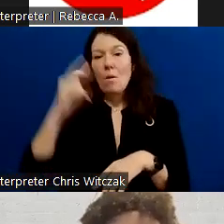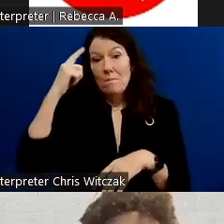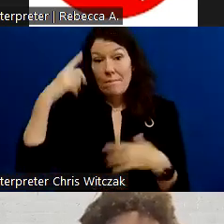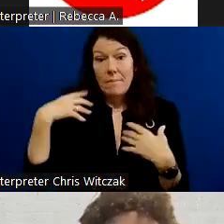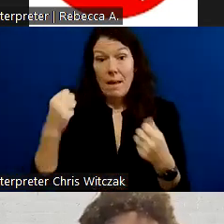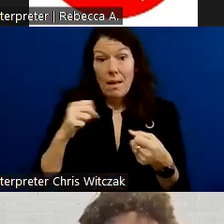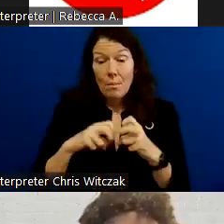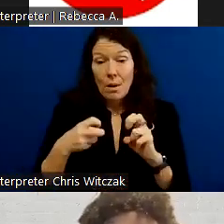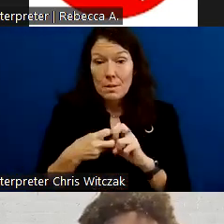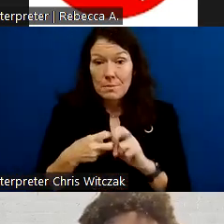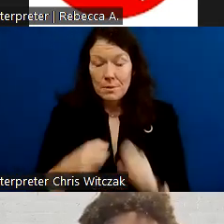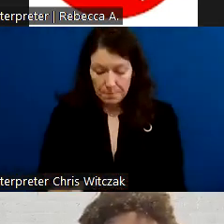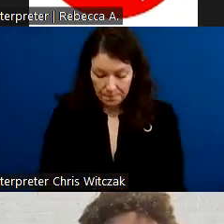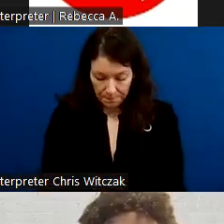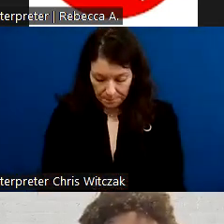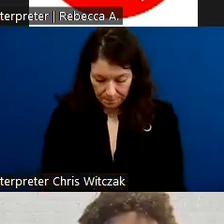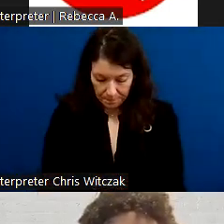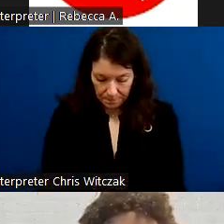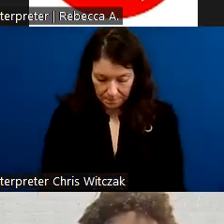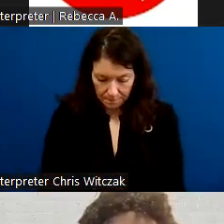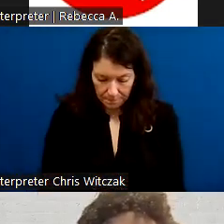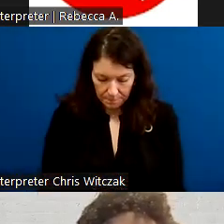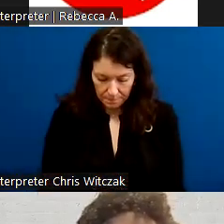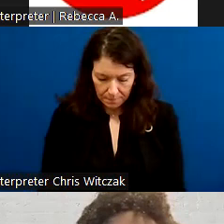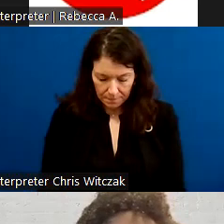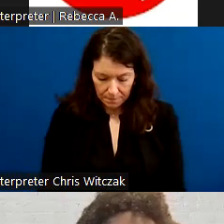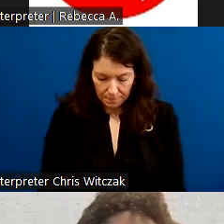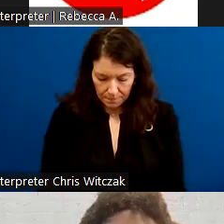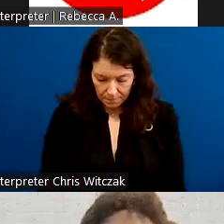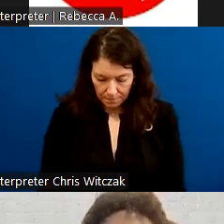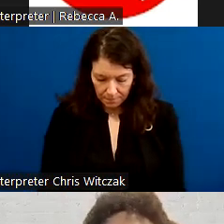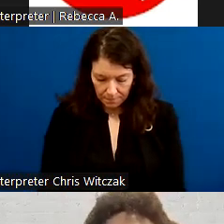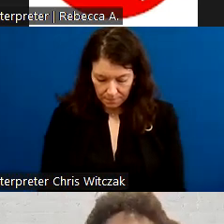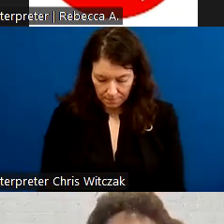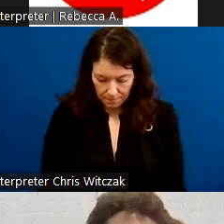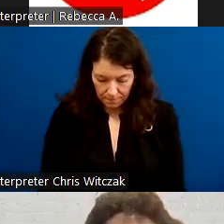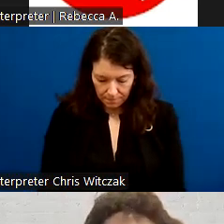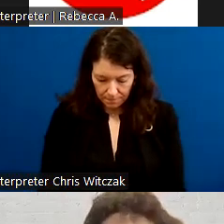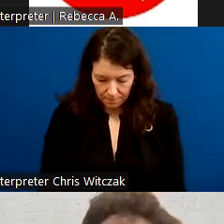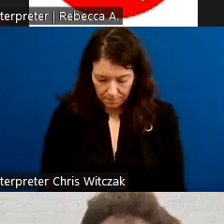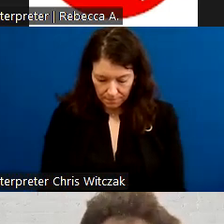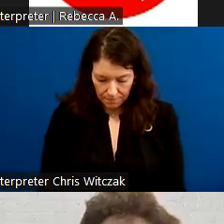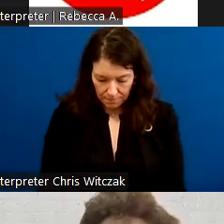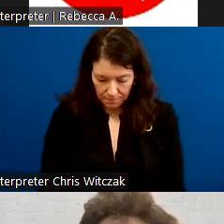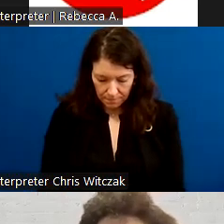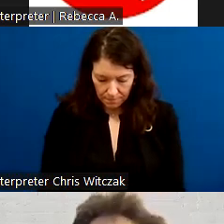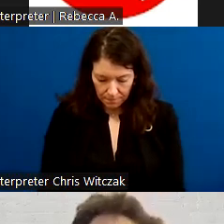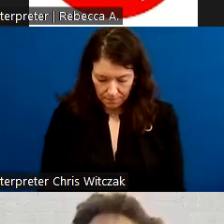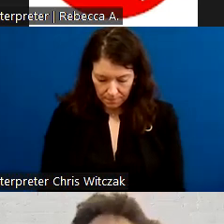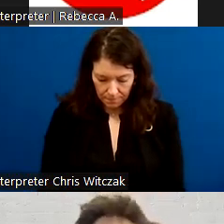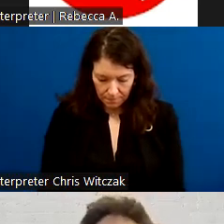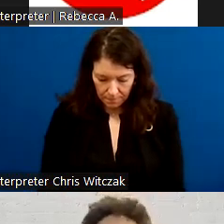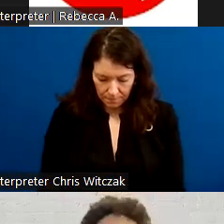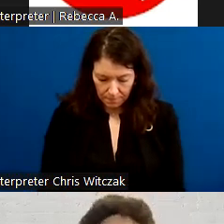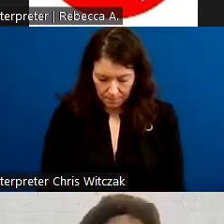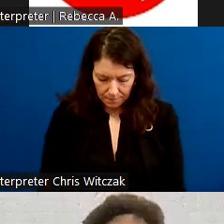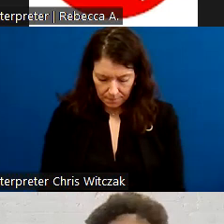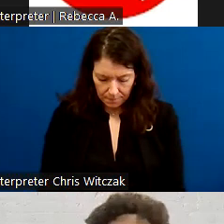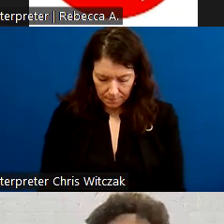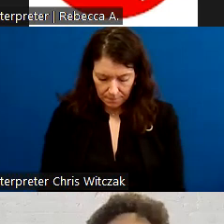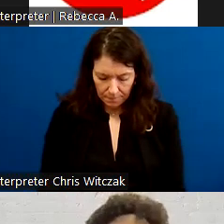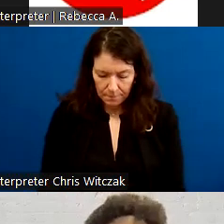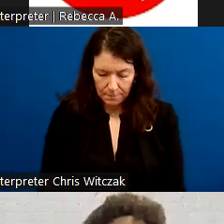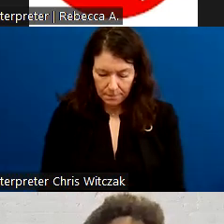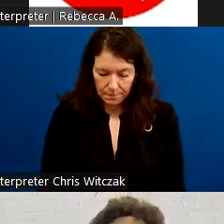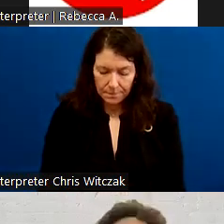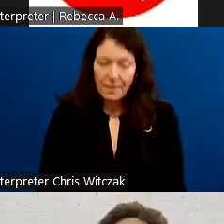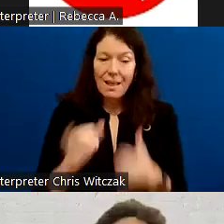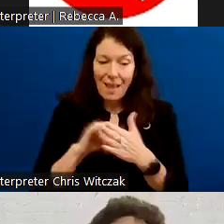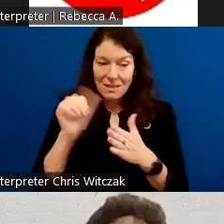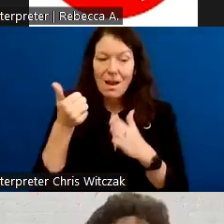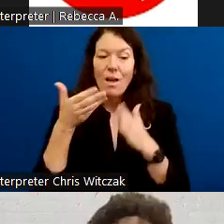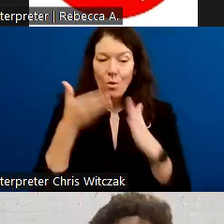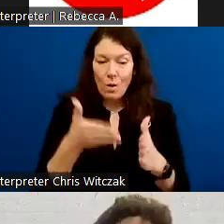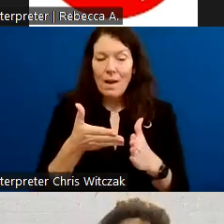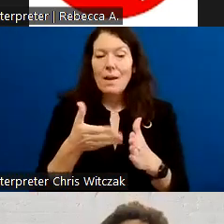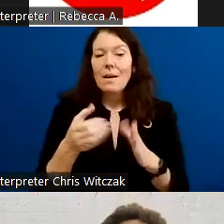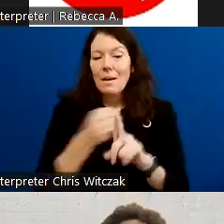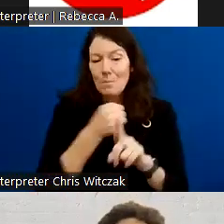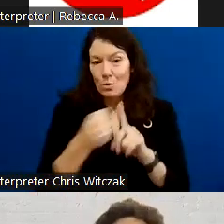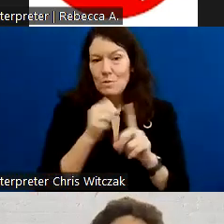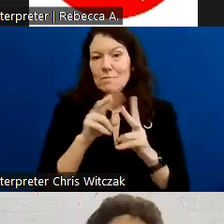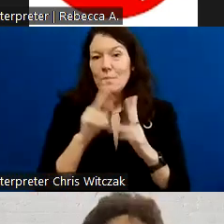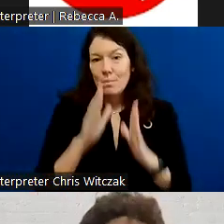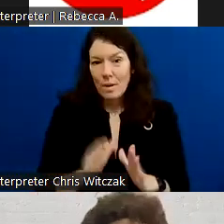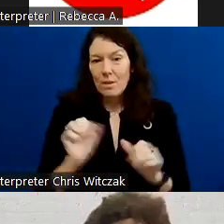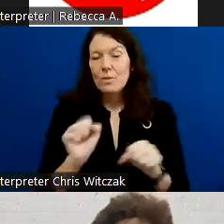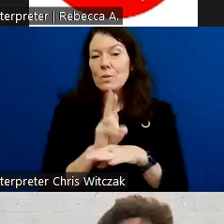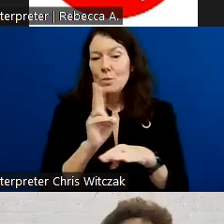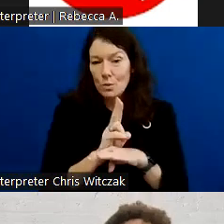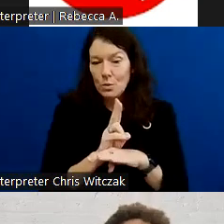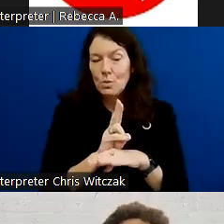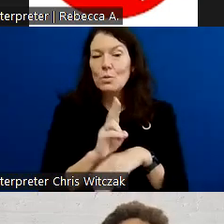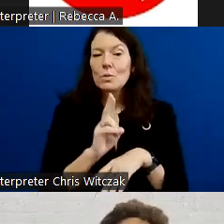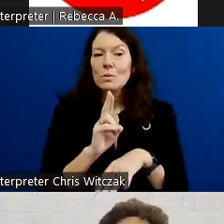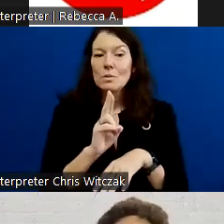and so that is another way that abusive partners can use Mental Health or substance use to